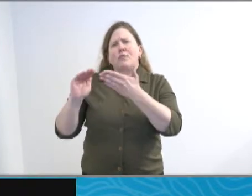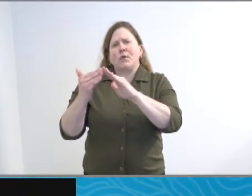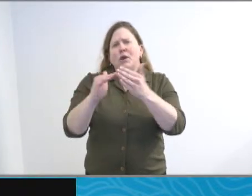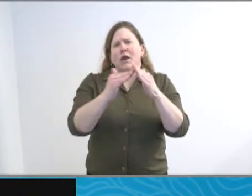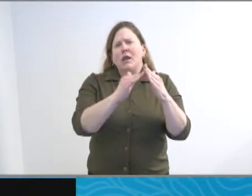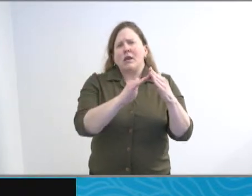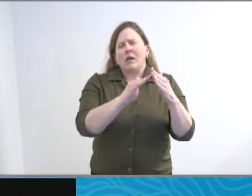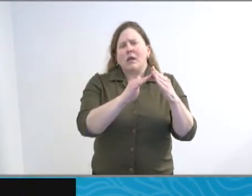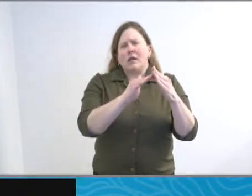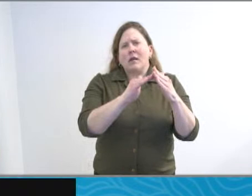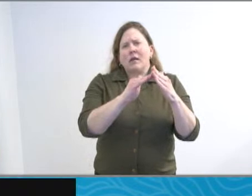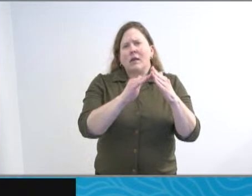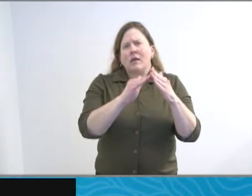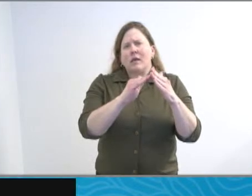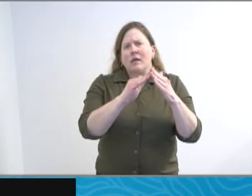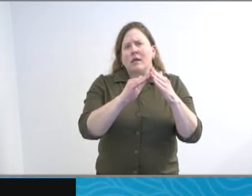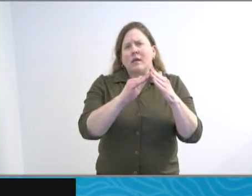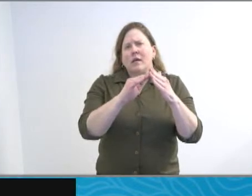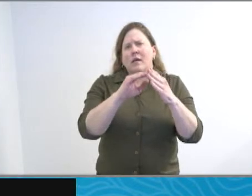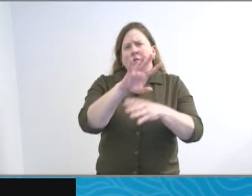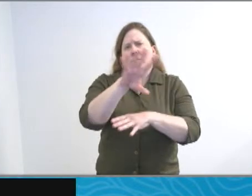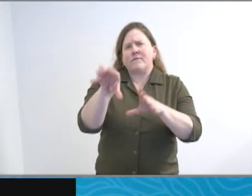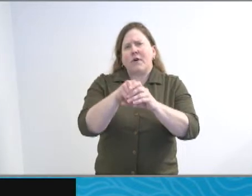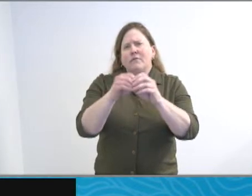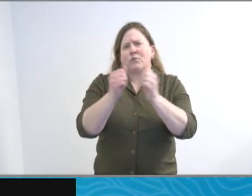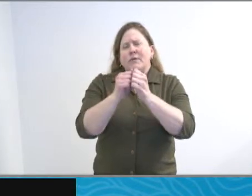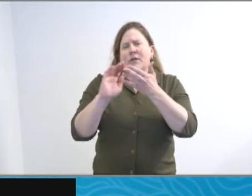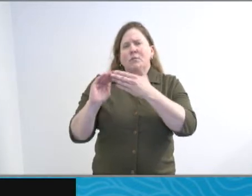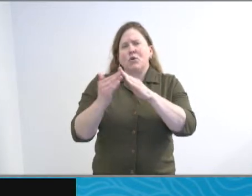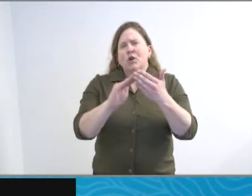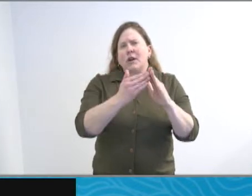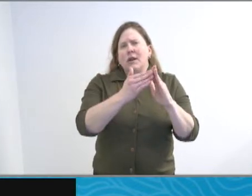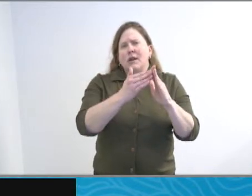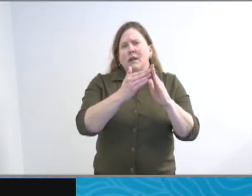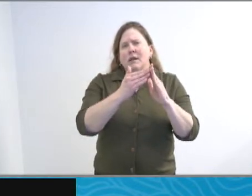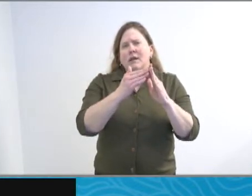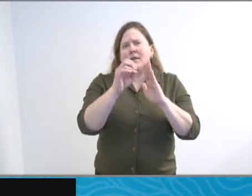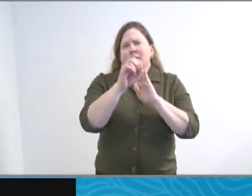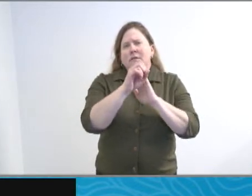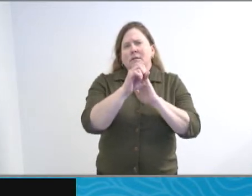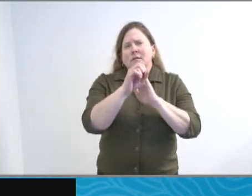that was part of our visioning community sessions, part of the visioning process,